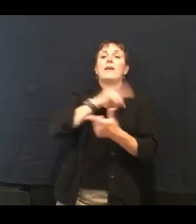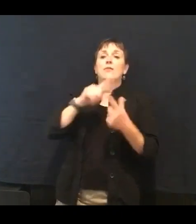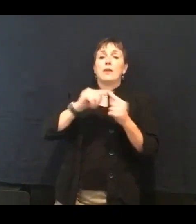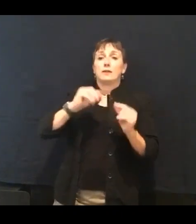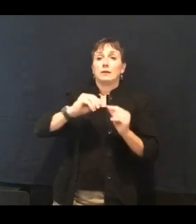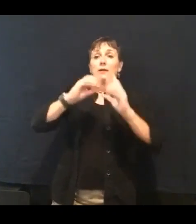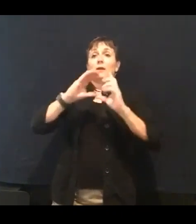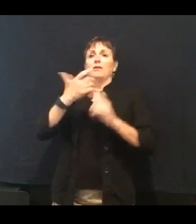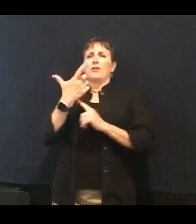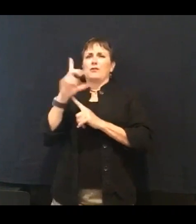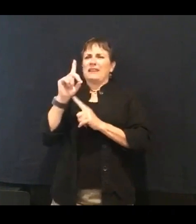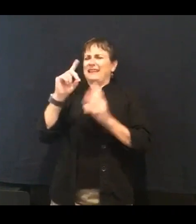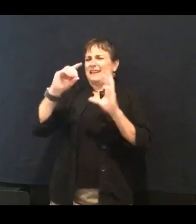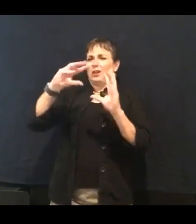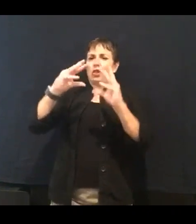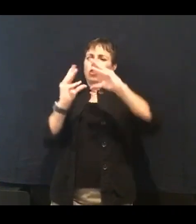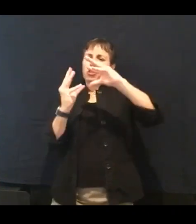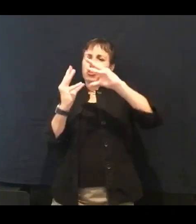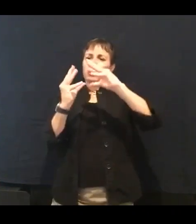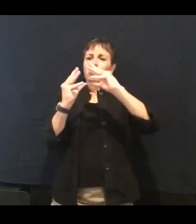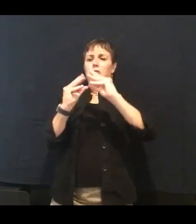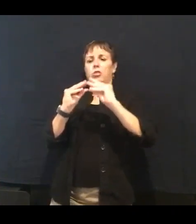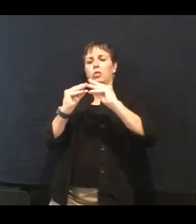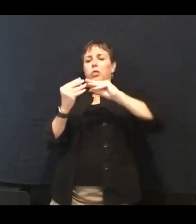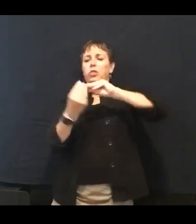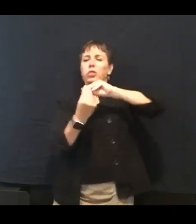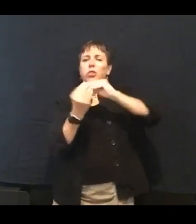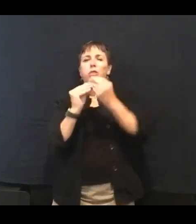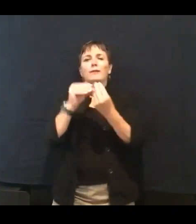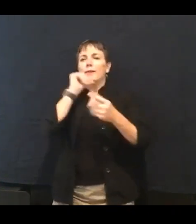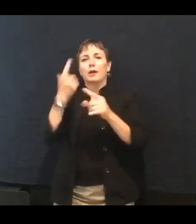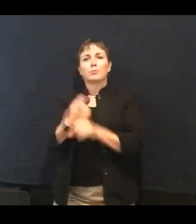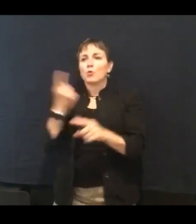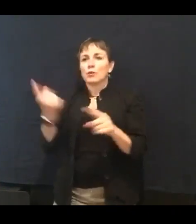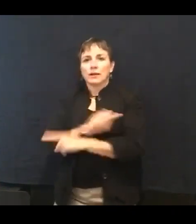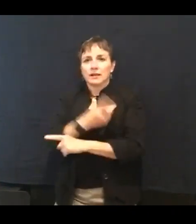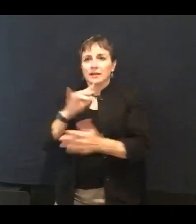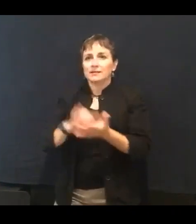further decreasing its stability and preventing its transportation to the cell's membranes